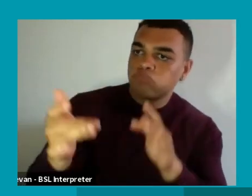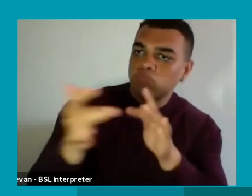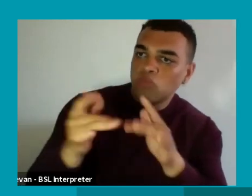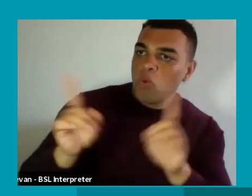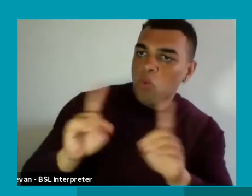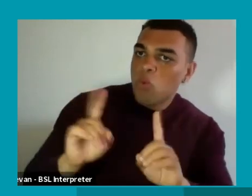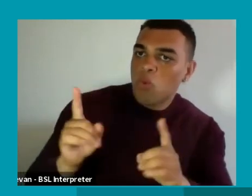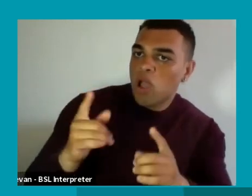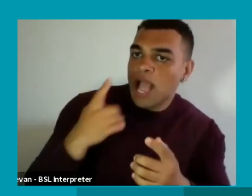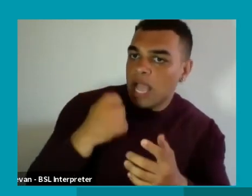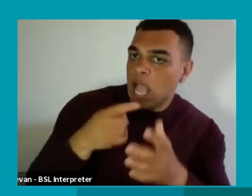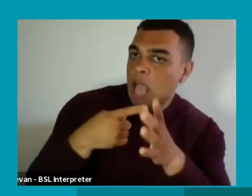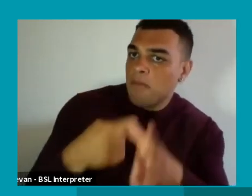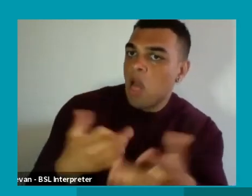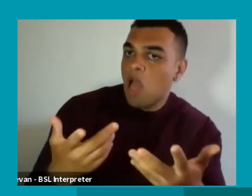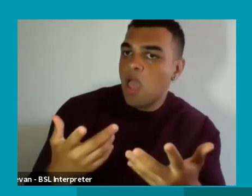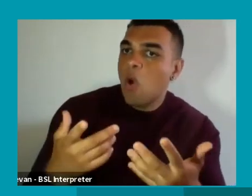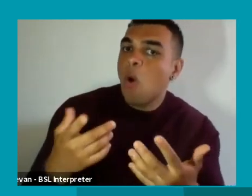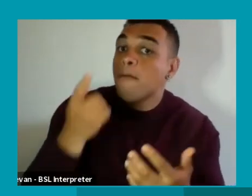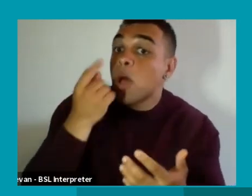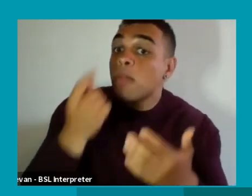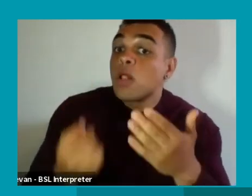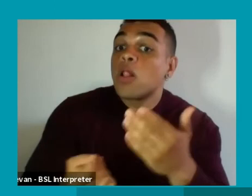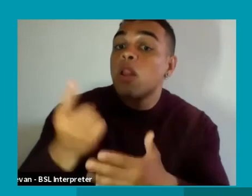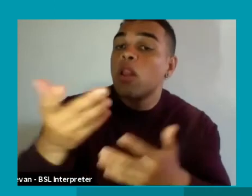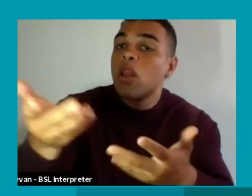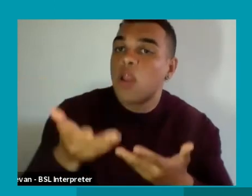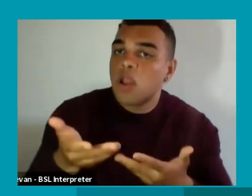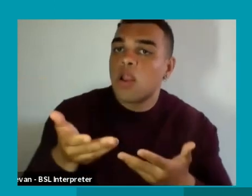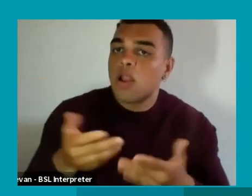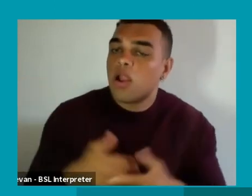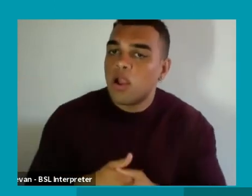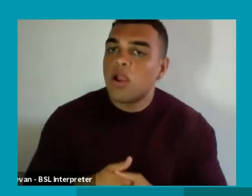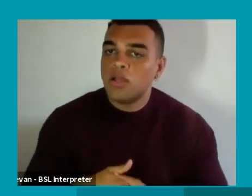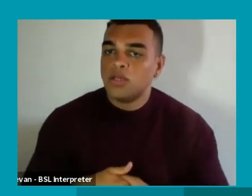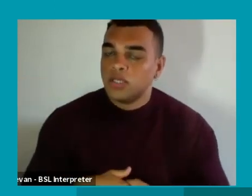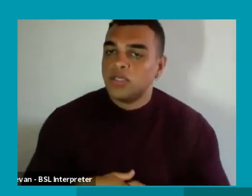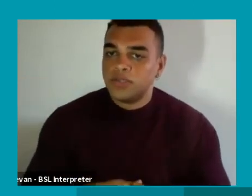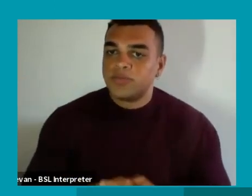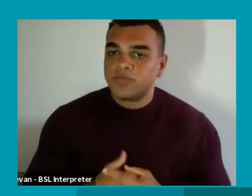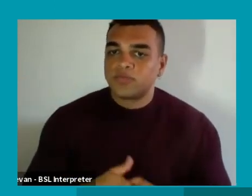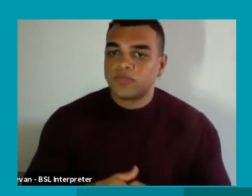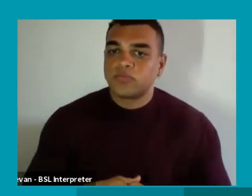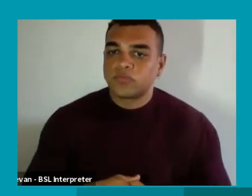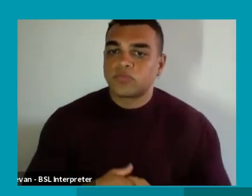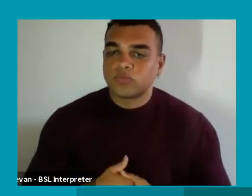what sort of gaps they have, what sort of jobs they might be starting to look at advertising so you